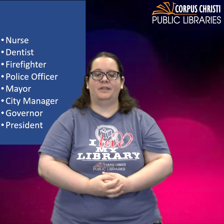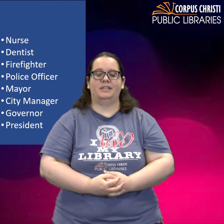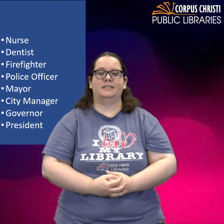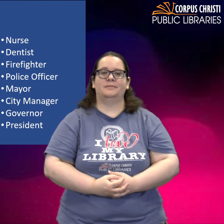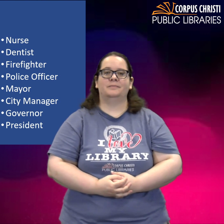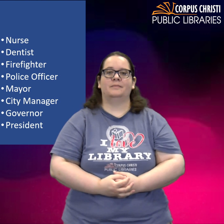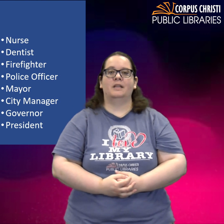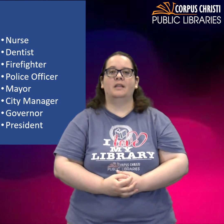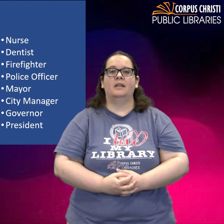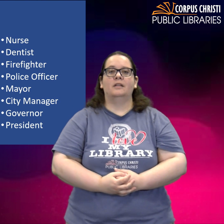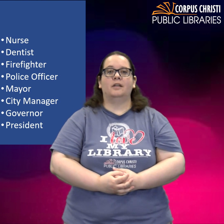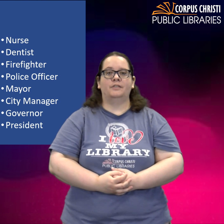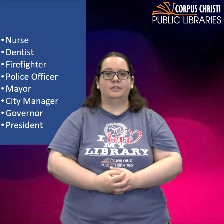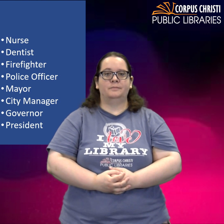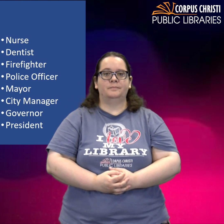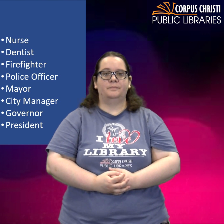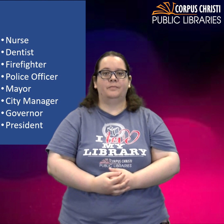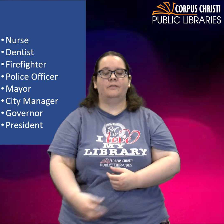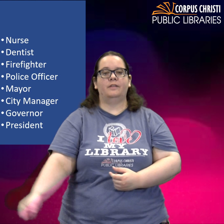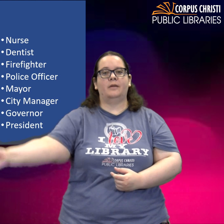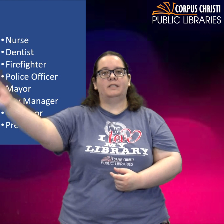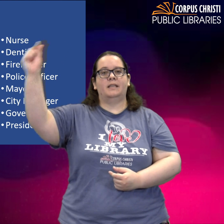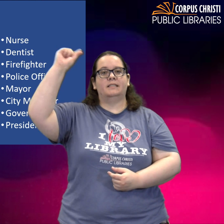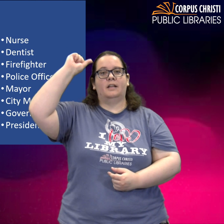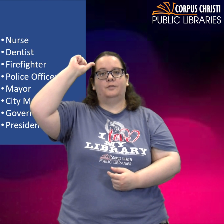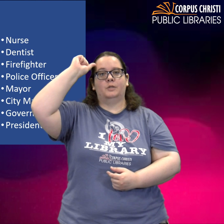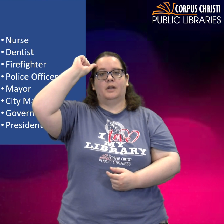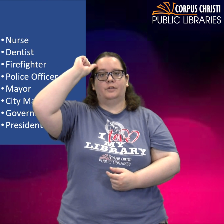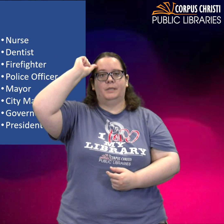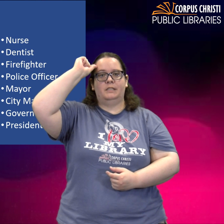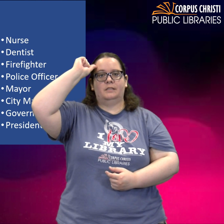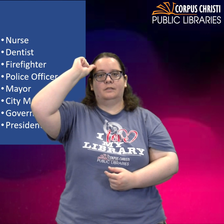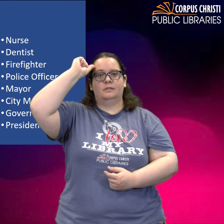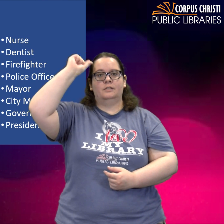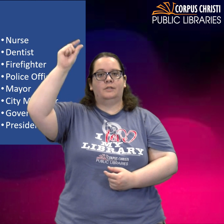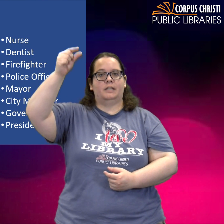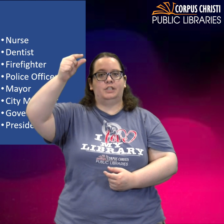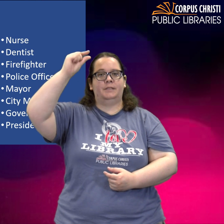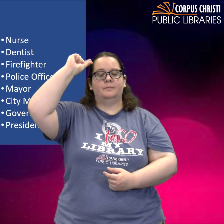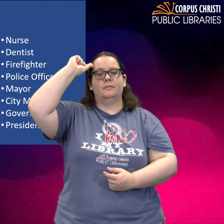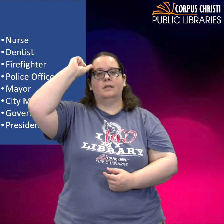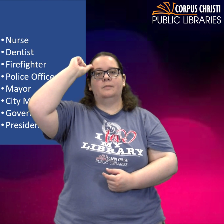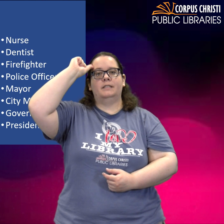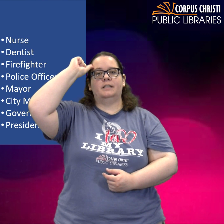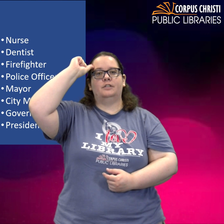Very good. Governor, for that, we take the sign for government, so take a G, place it at your